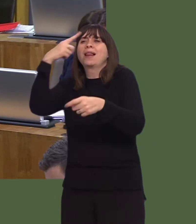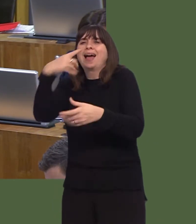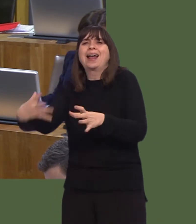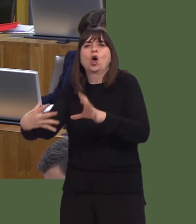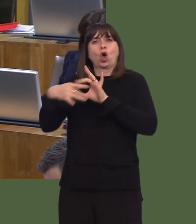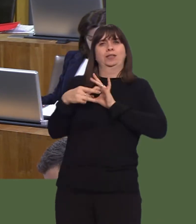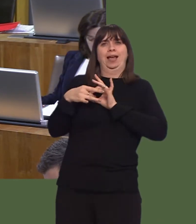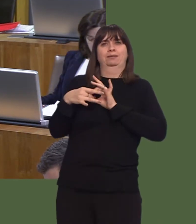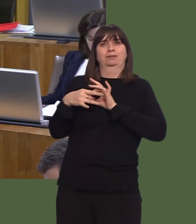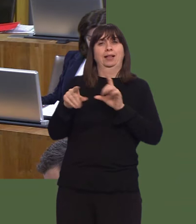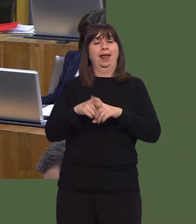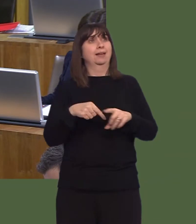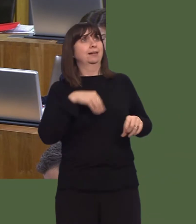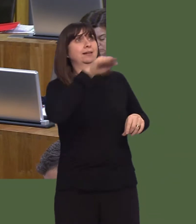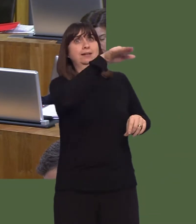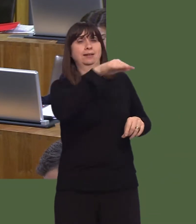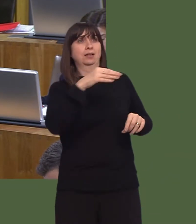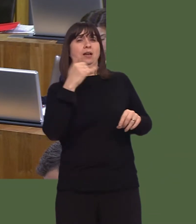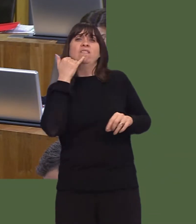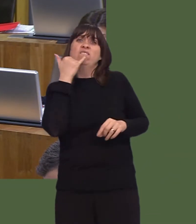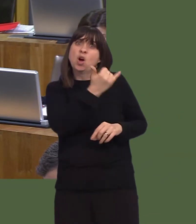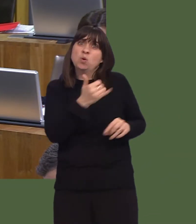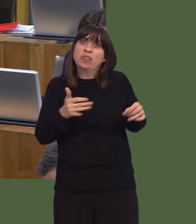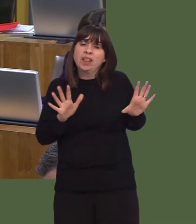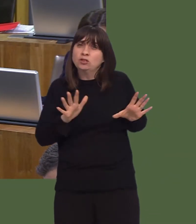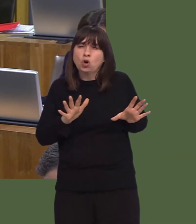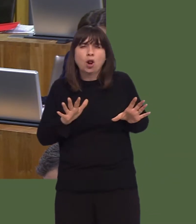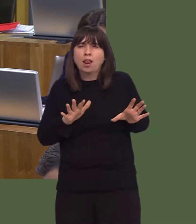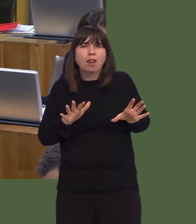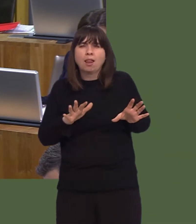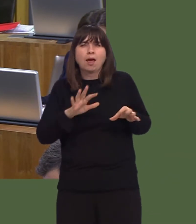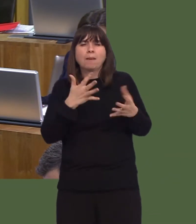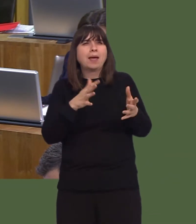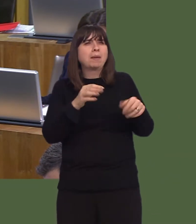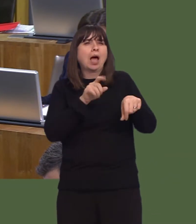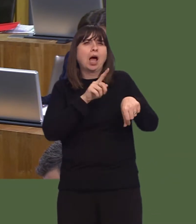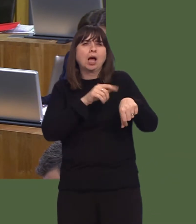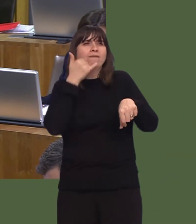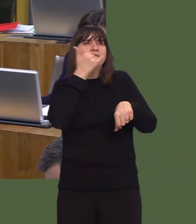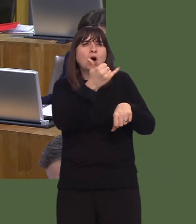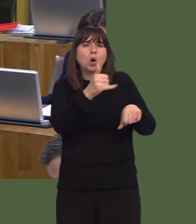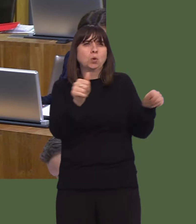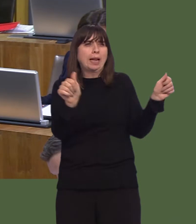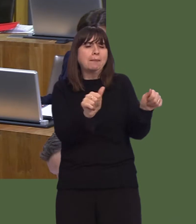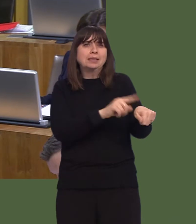That means, of course, not just relying on a phone line, which might be busy or only open for a few hours of the day, but being able to have an e-mail address that people